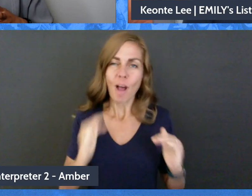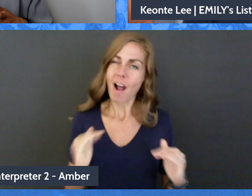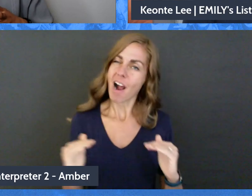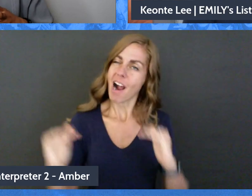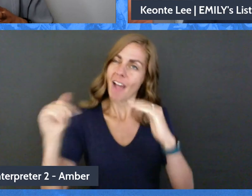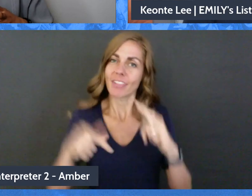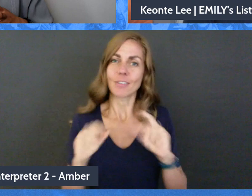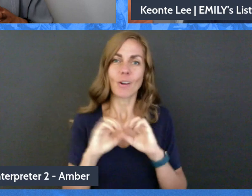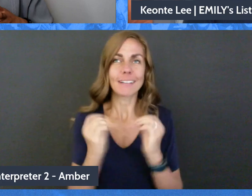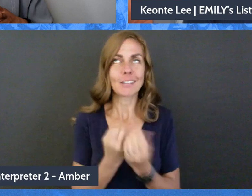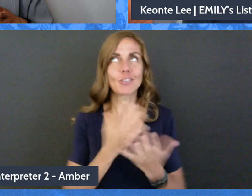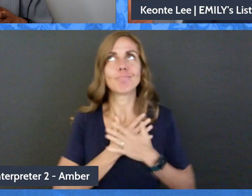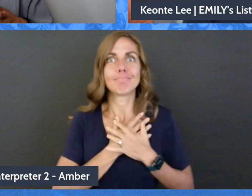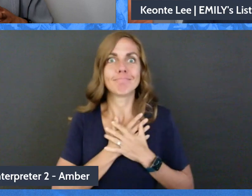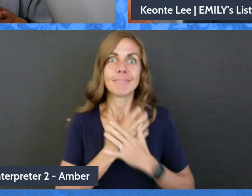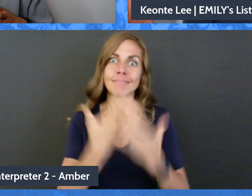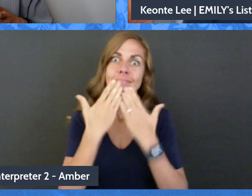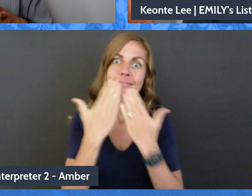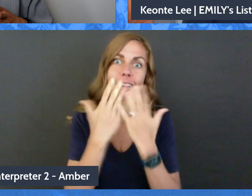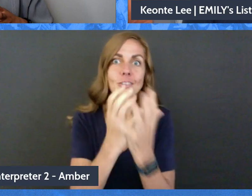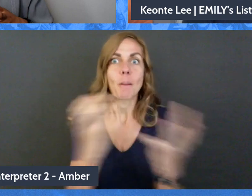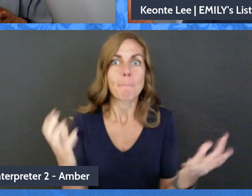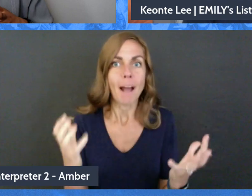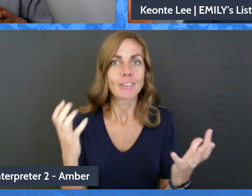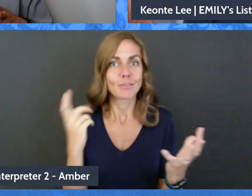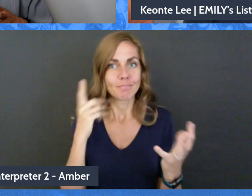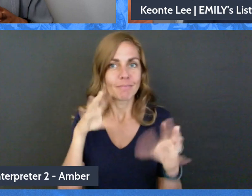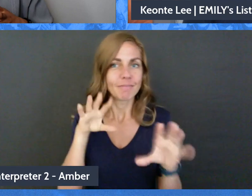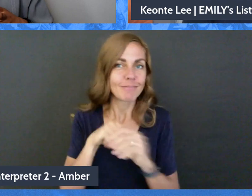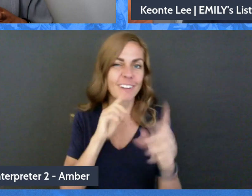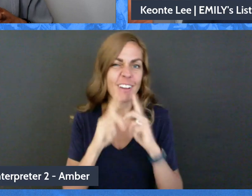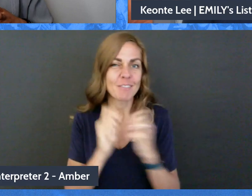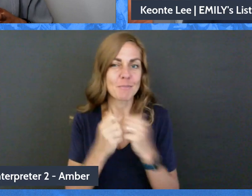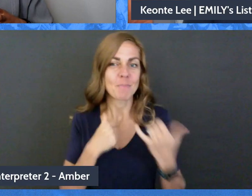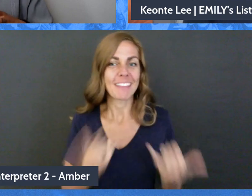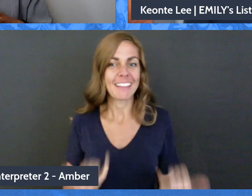So thank you so much for being in conversation with me today. Thank you again Keonte,